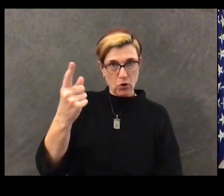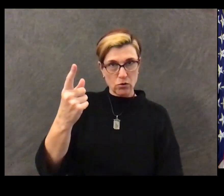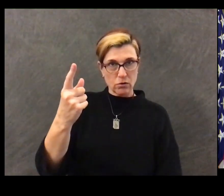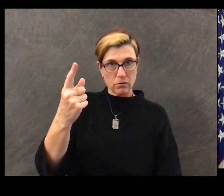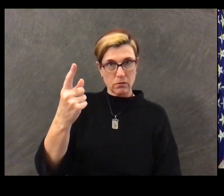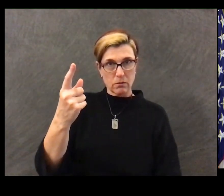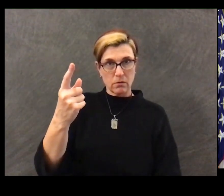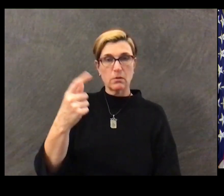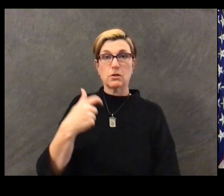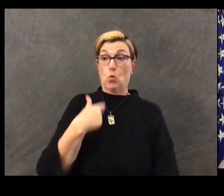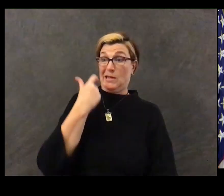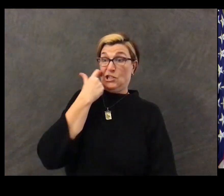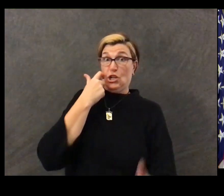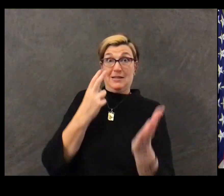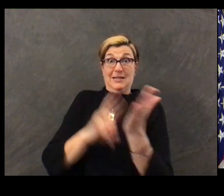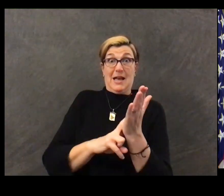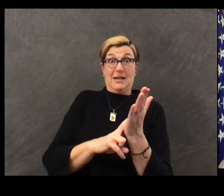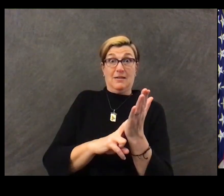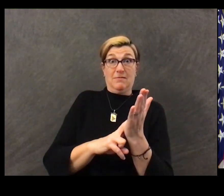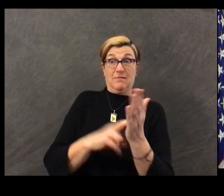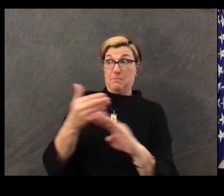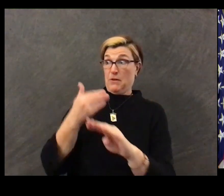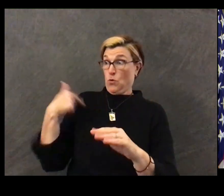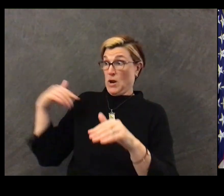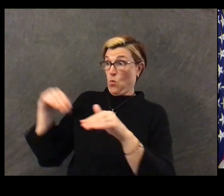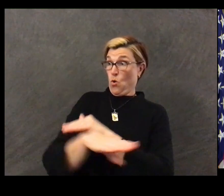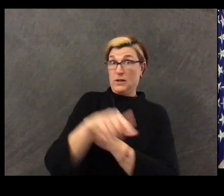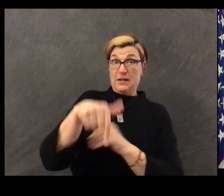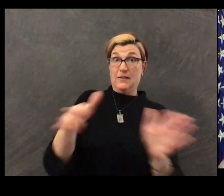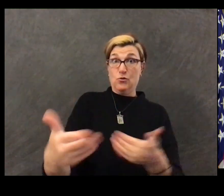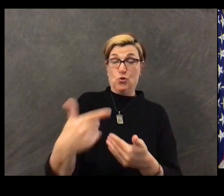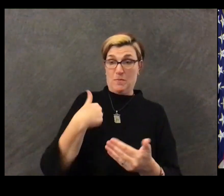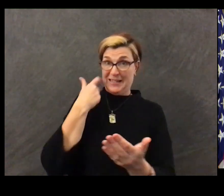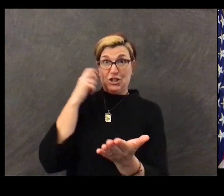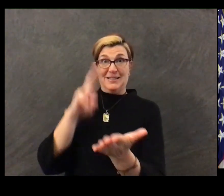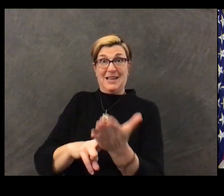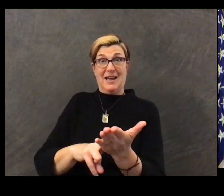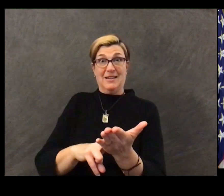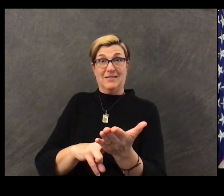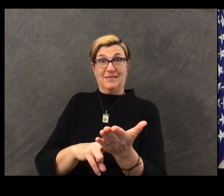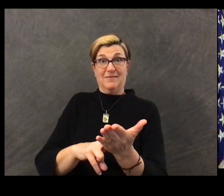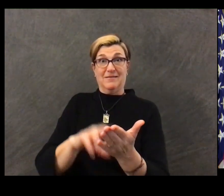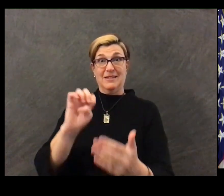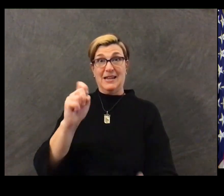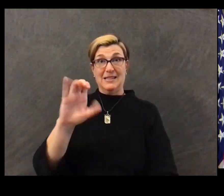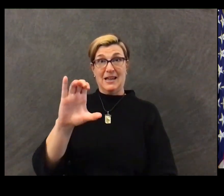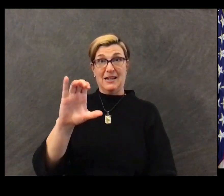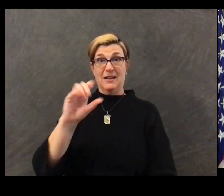just before coming into the room and very important very important and as to